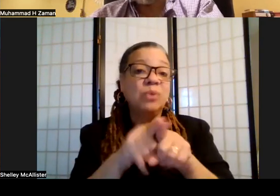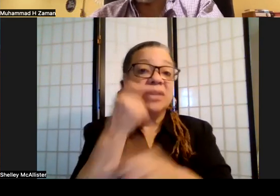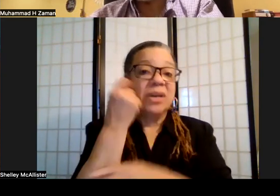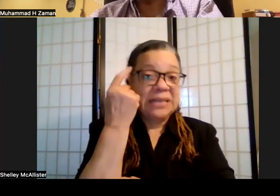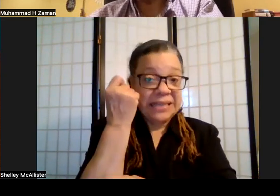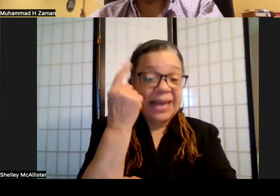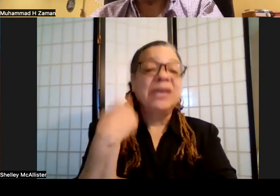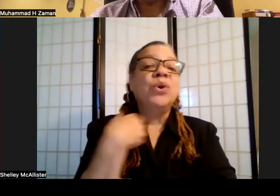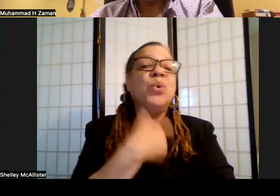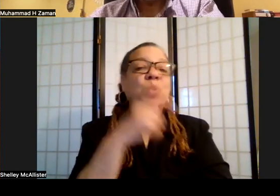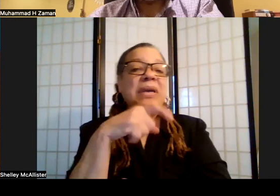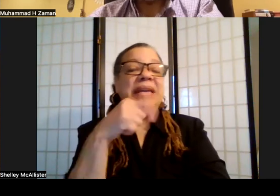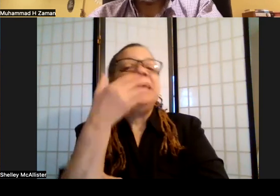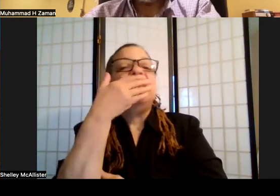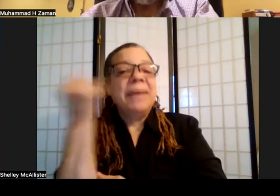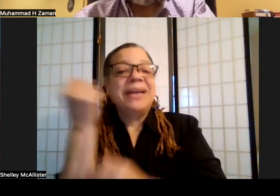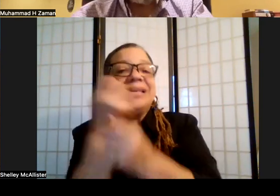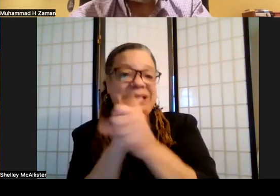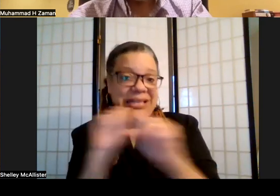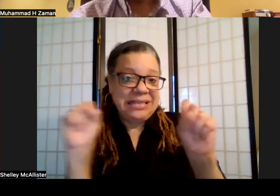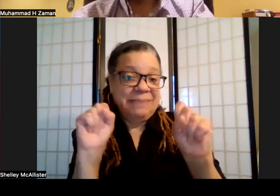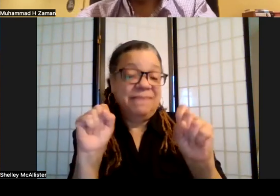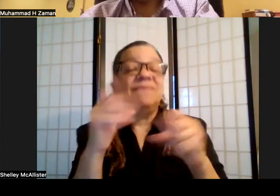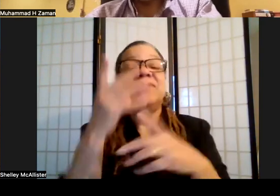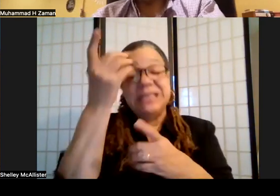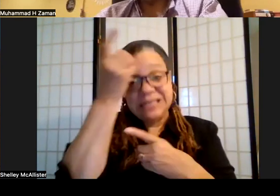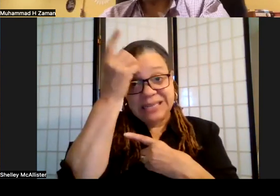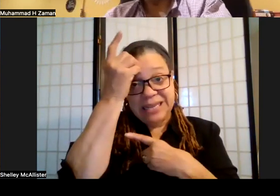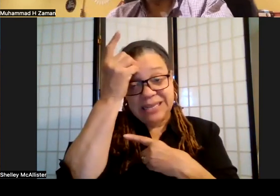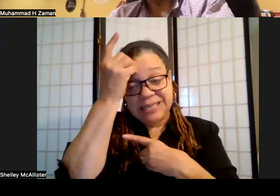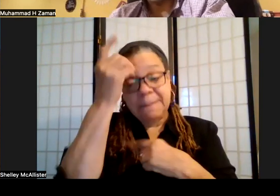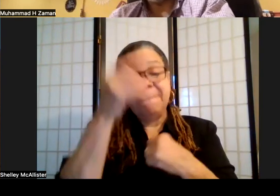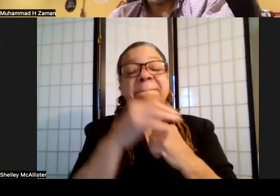more disease detection. I think that's important to to think about.